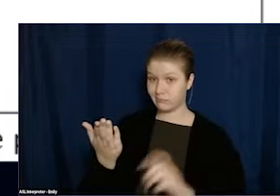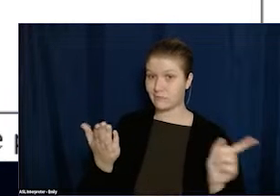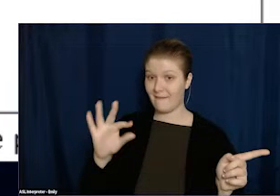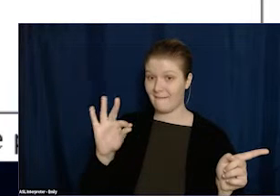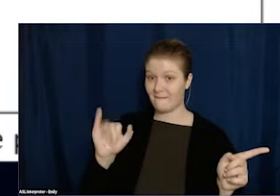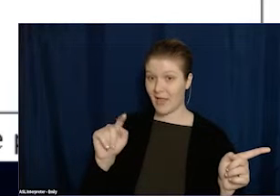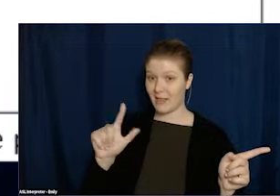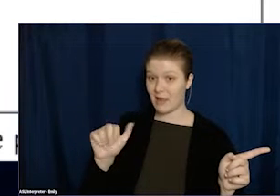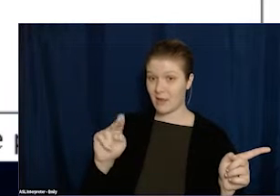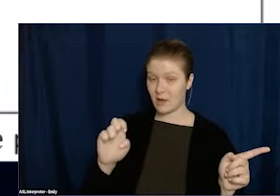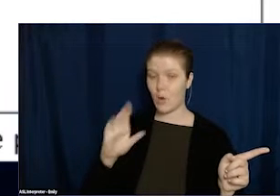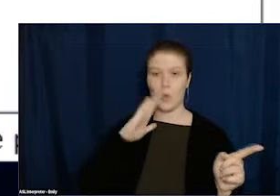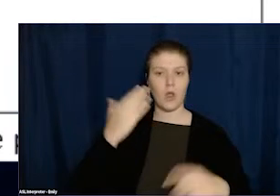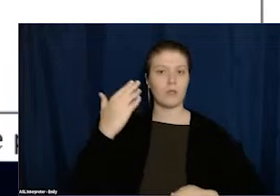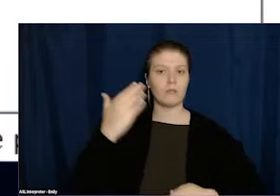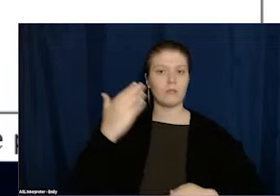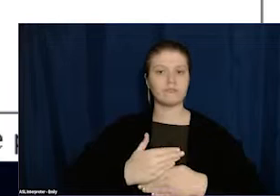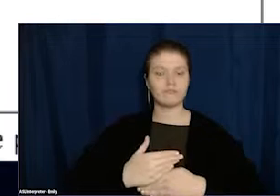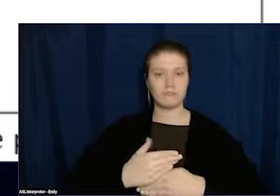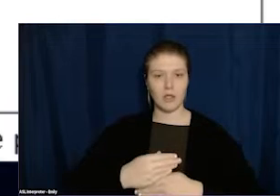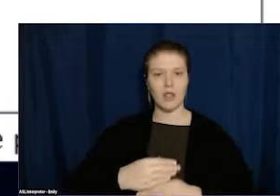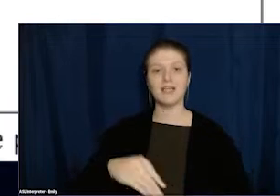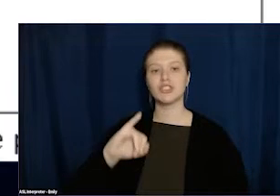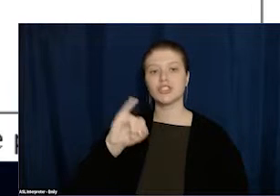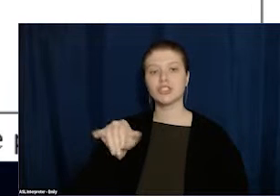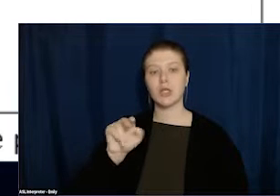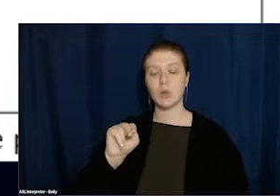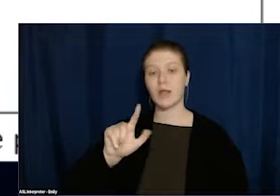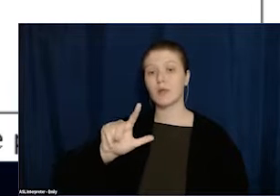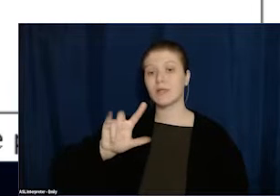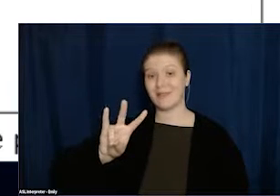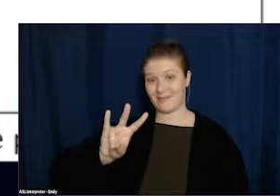January 27th, 2023, 5:00 p.m. submitter's local time.